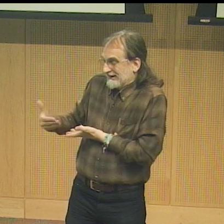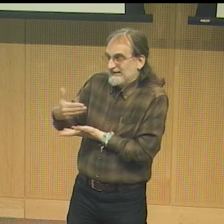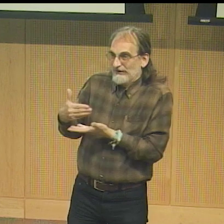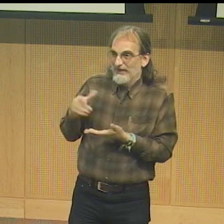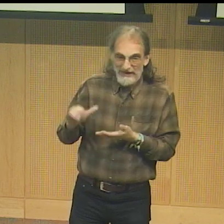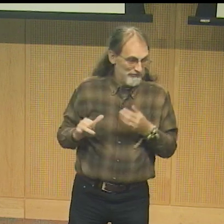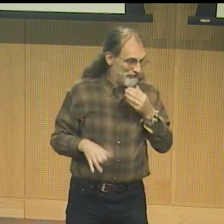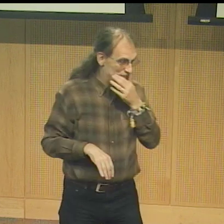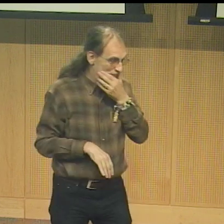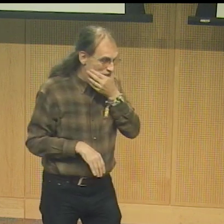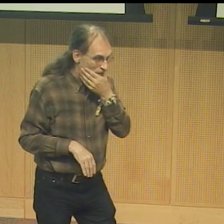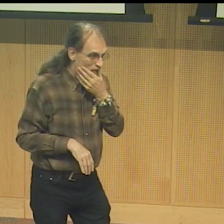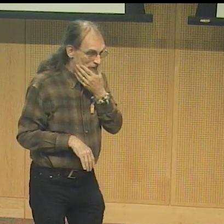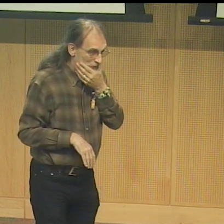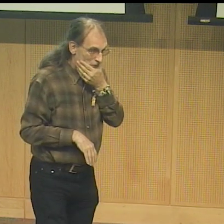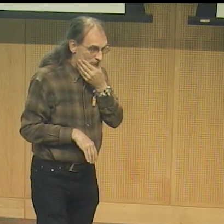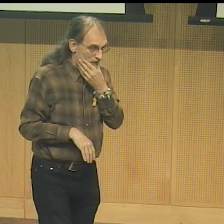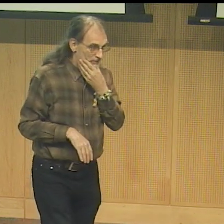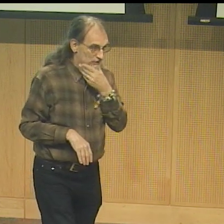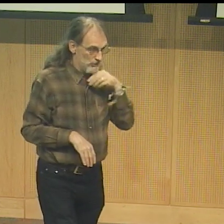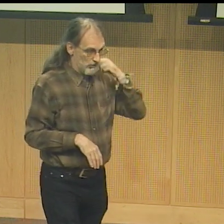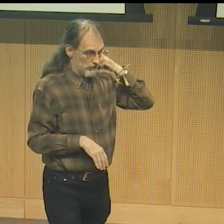What did we have prior to that that we can draw from?